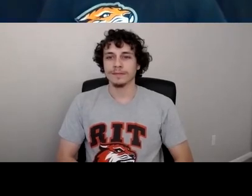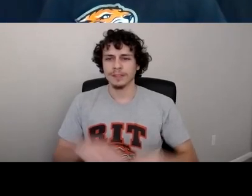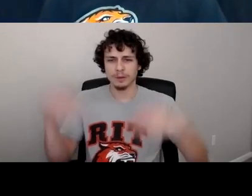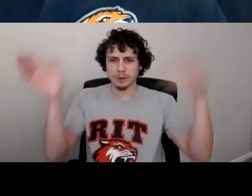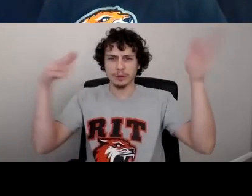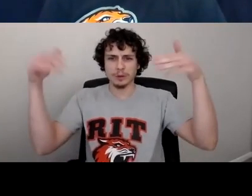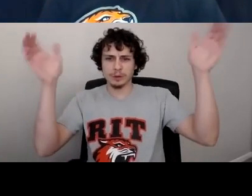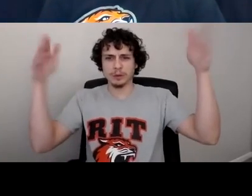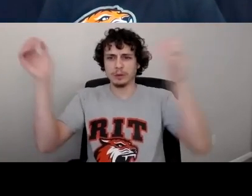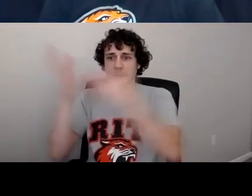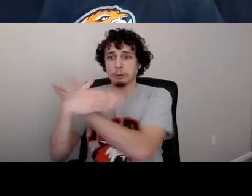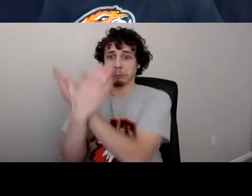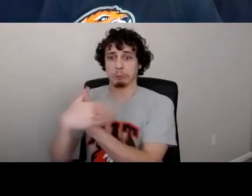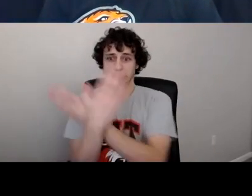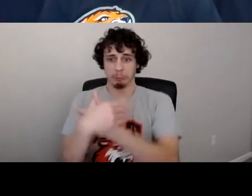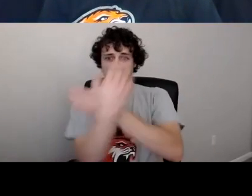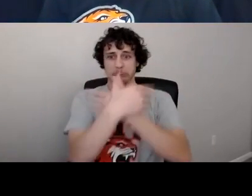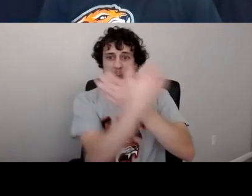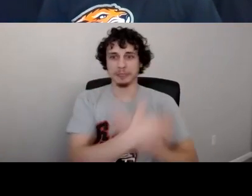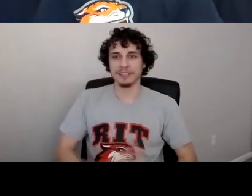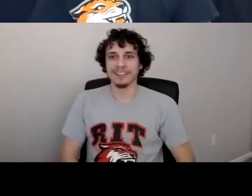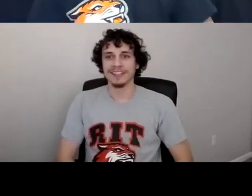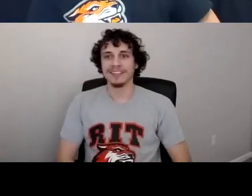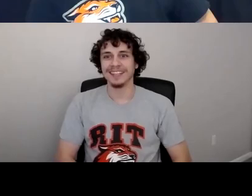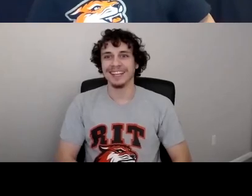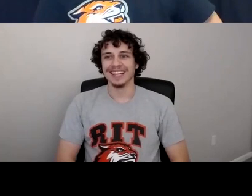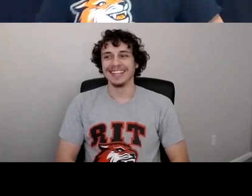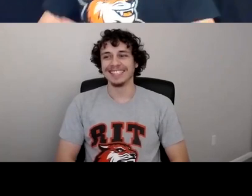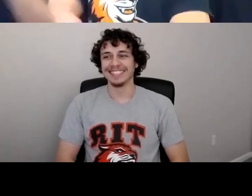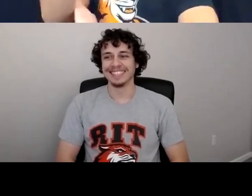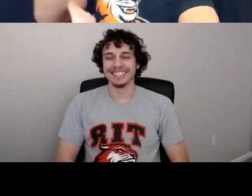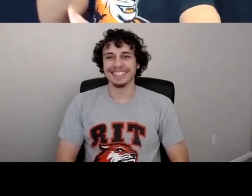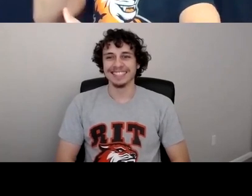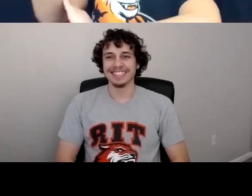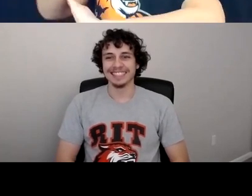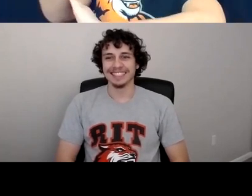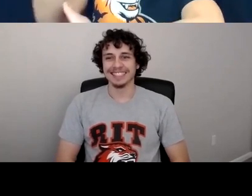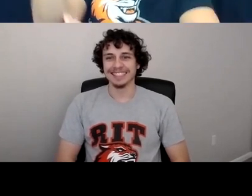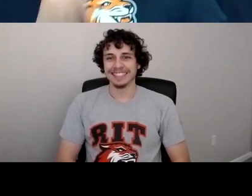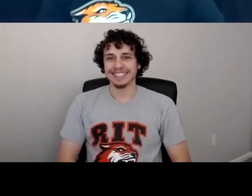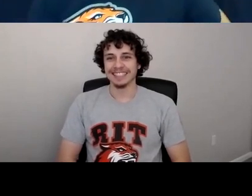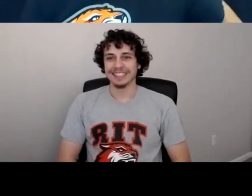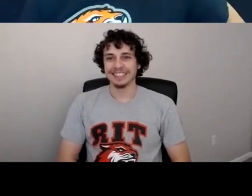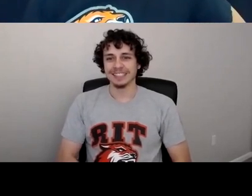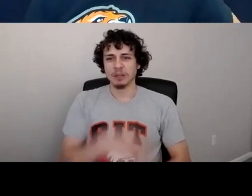Vladimir: Wind? Your butterfly is flapping around in the wind! Ronald: Ronald: Flag.